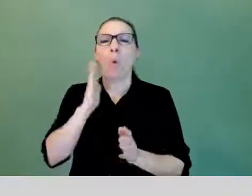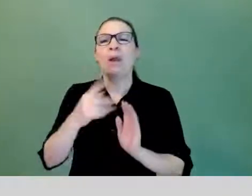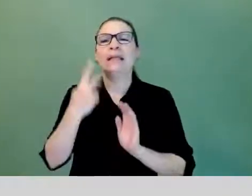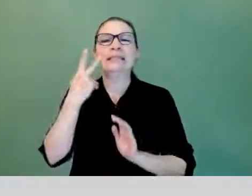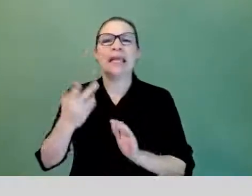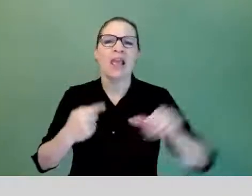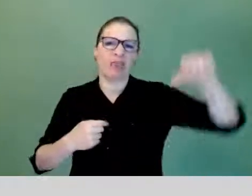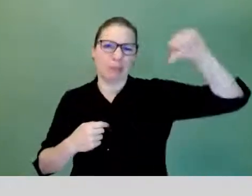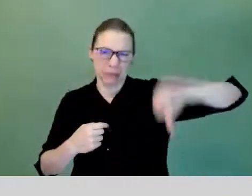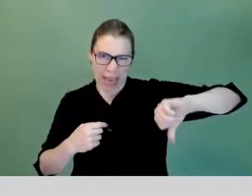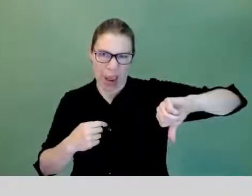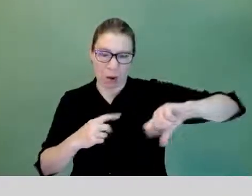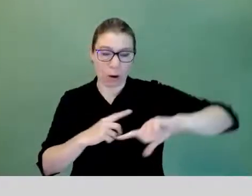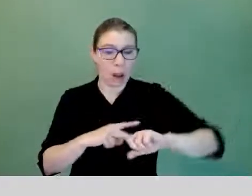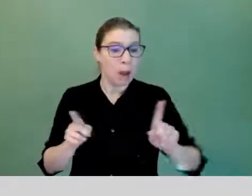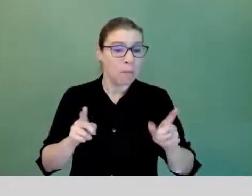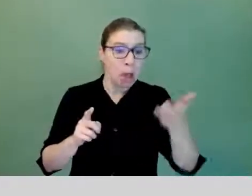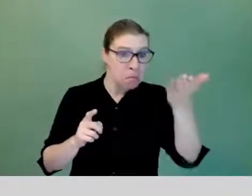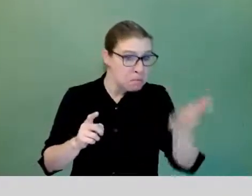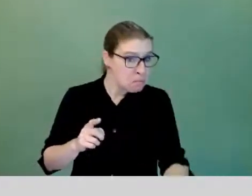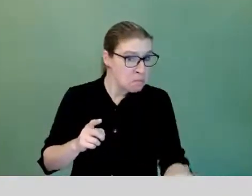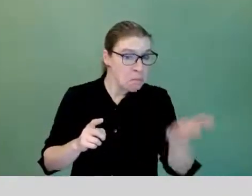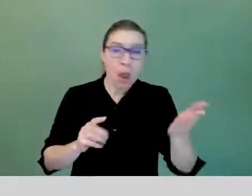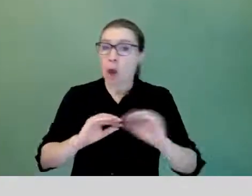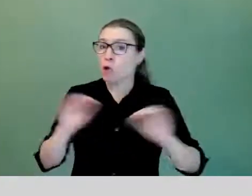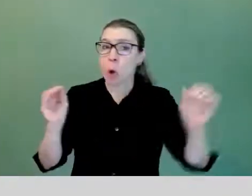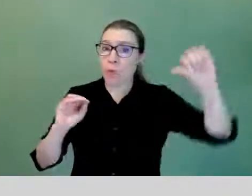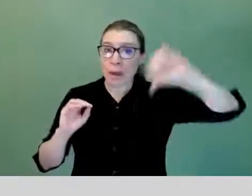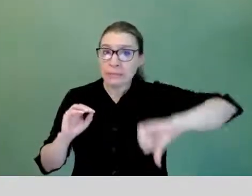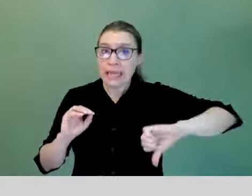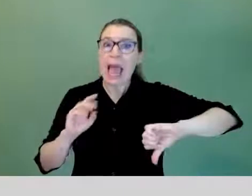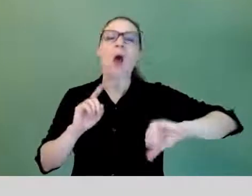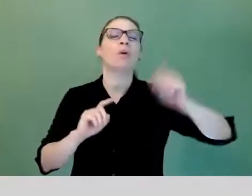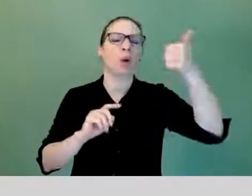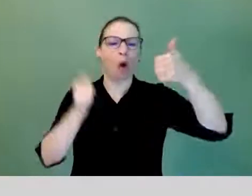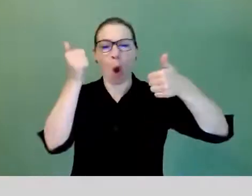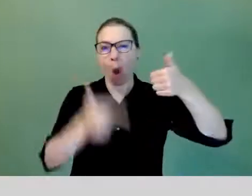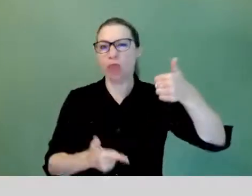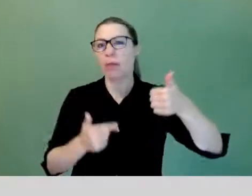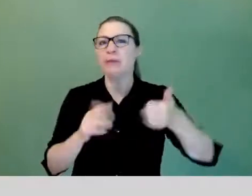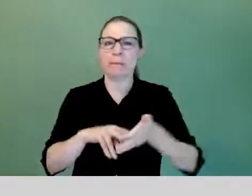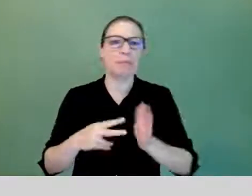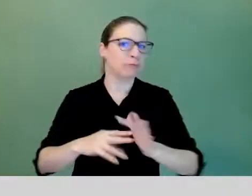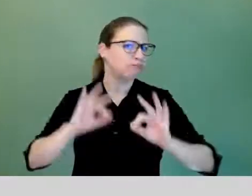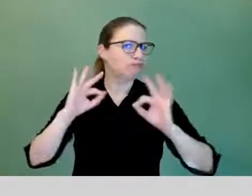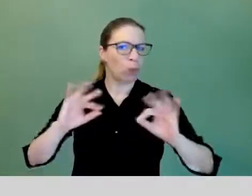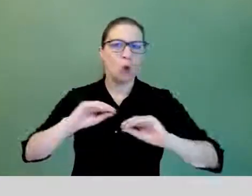Otherwise if there are no problems, then it will display thumbs up symbol.